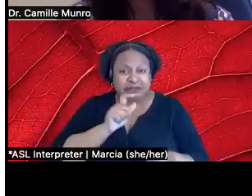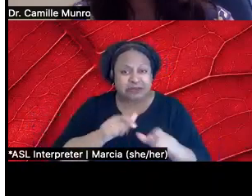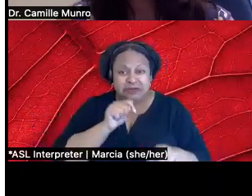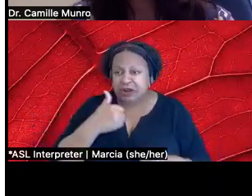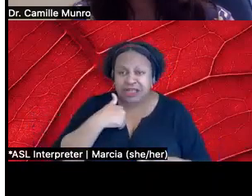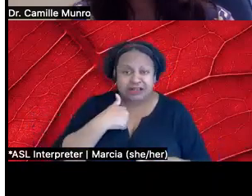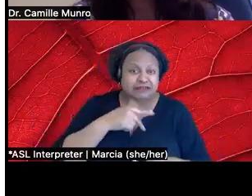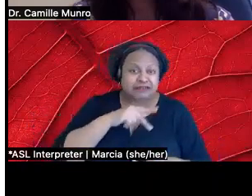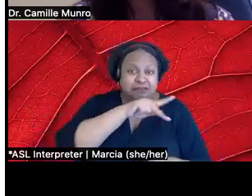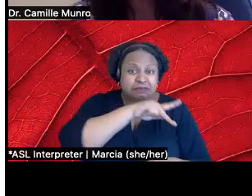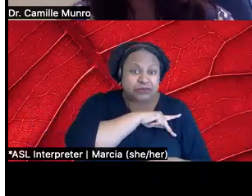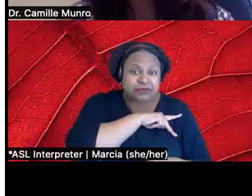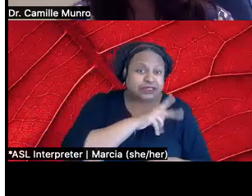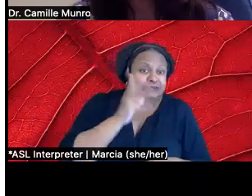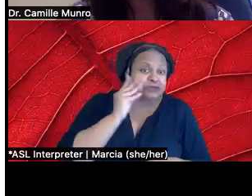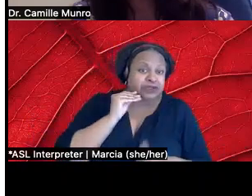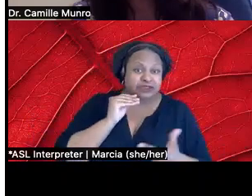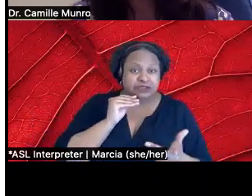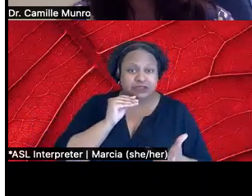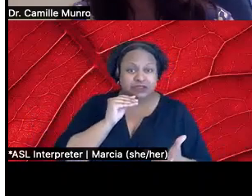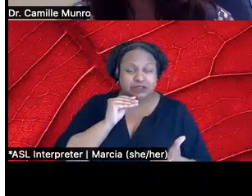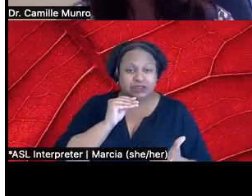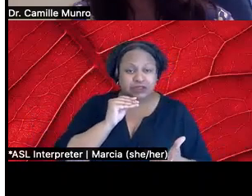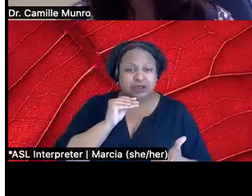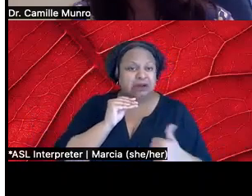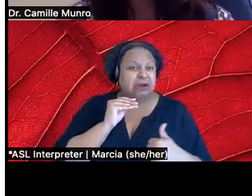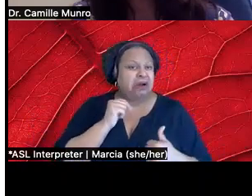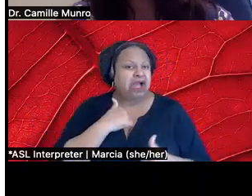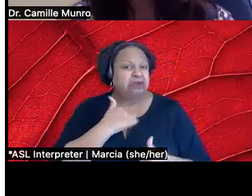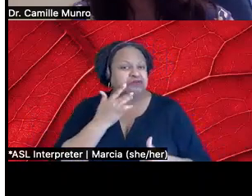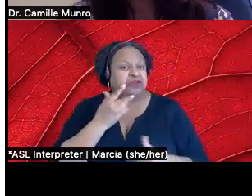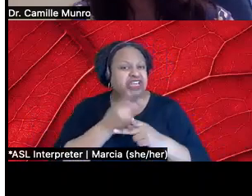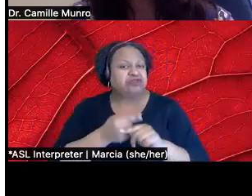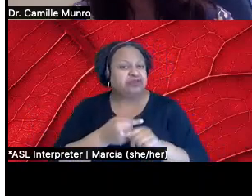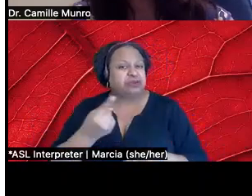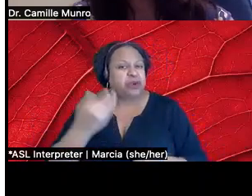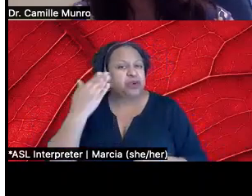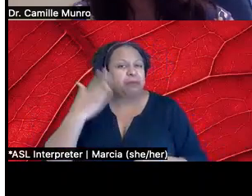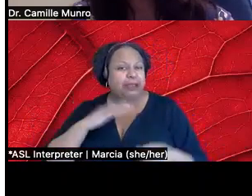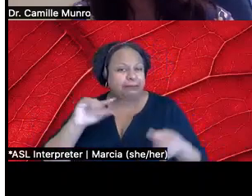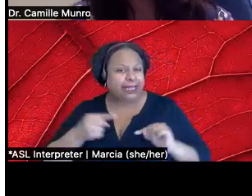And the person noted, I'd prefer care from someone who knows my pain personally.